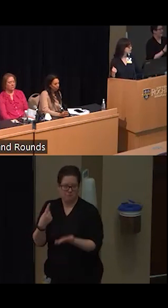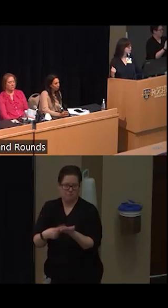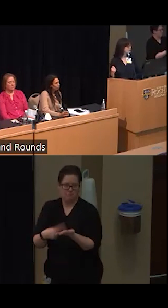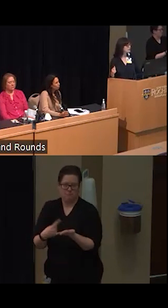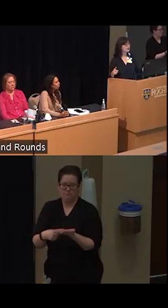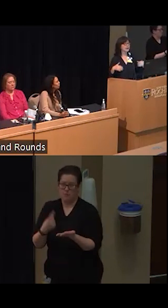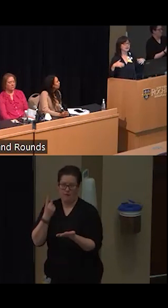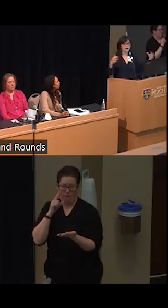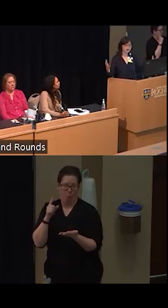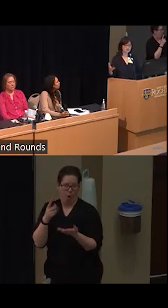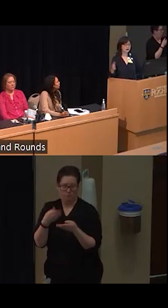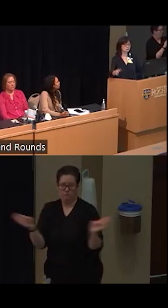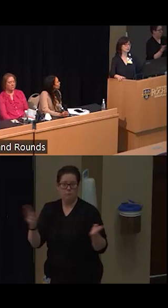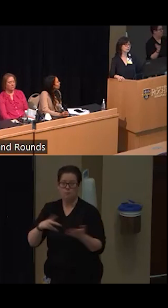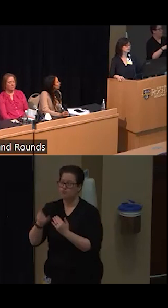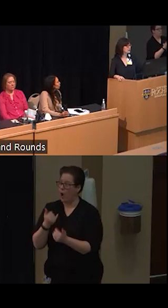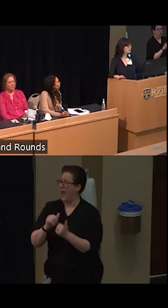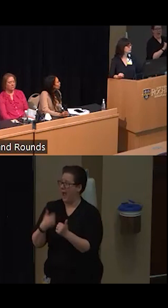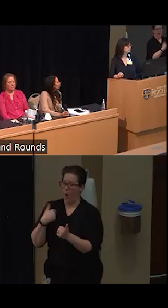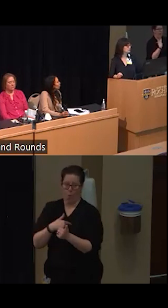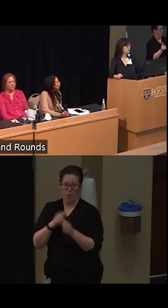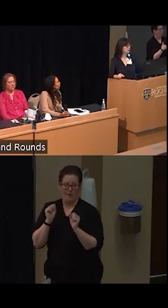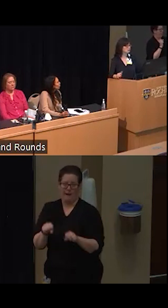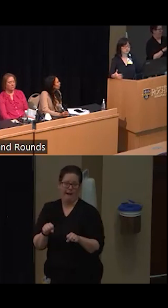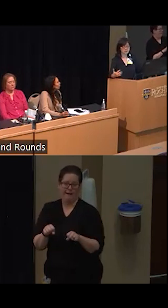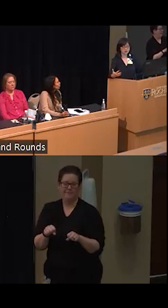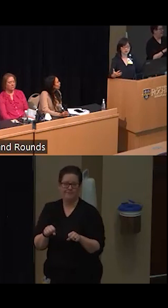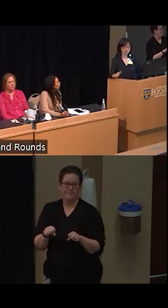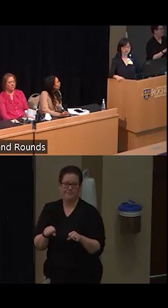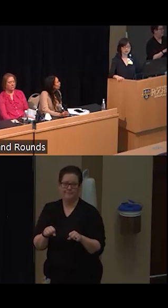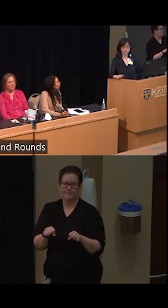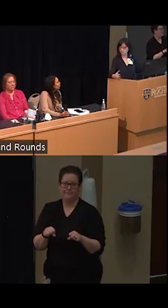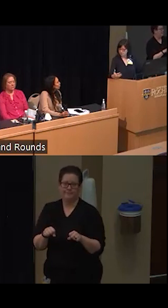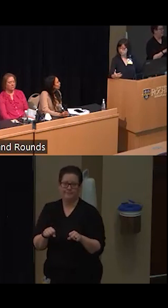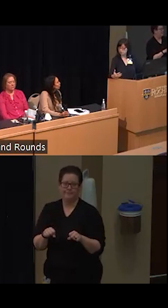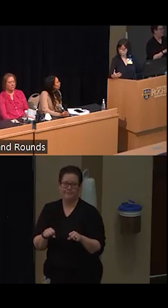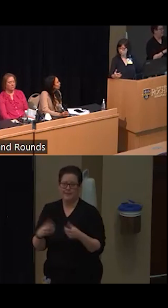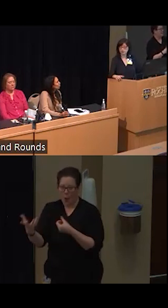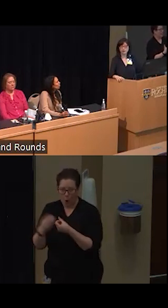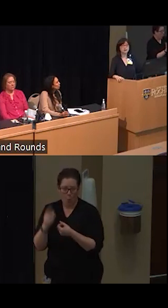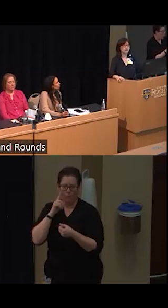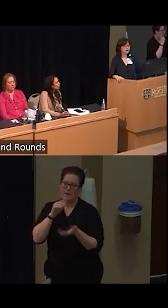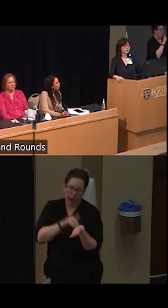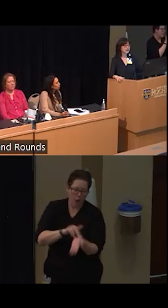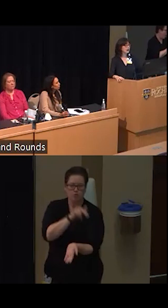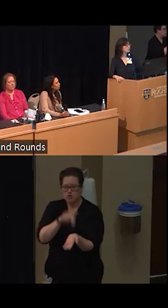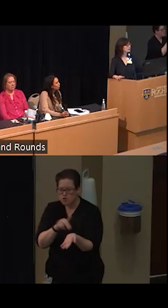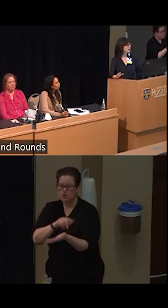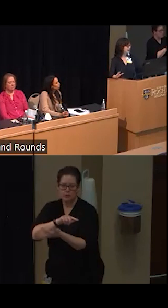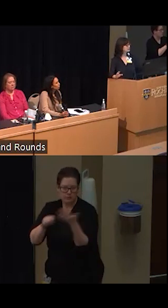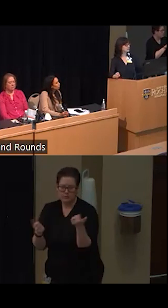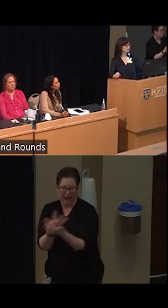project and how we can expand that to a um uh in a professional group and how we can access